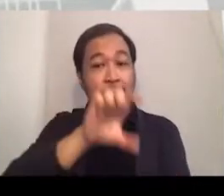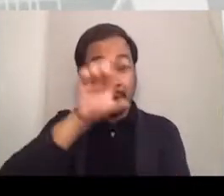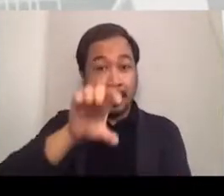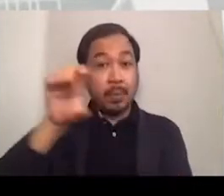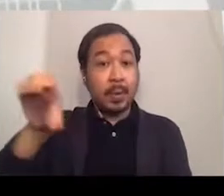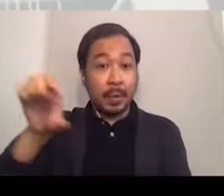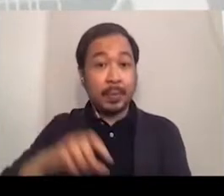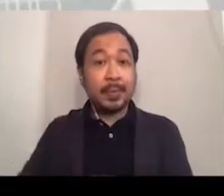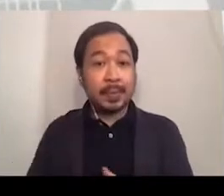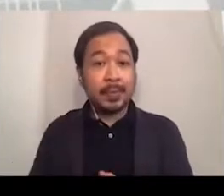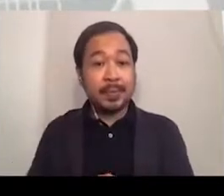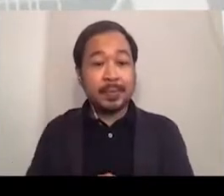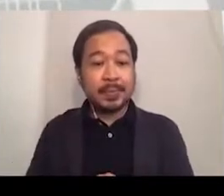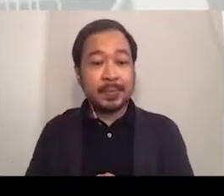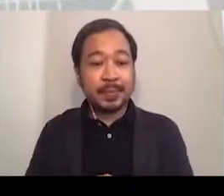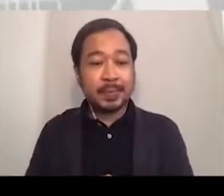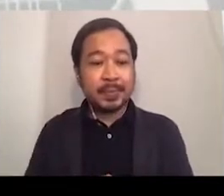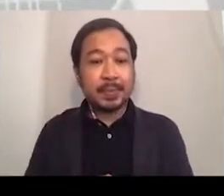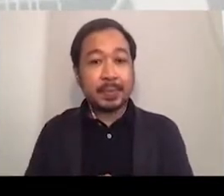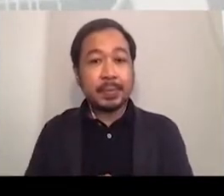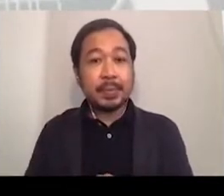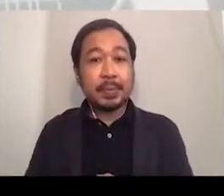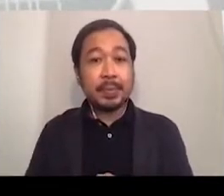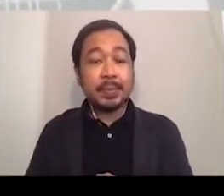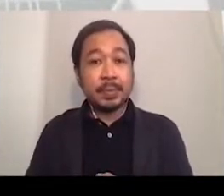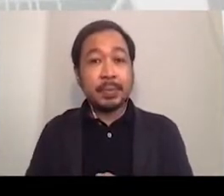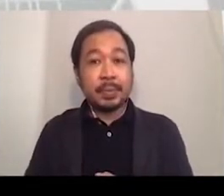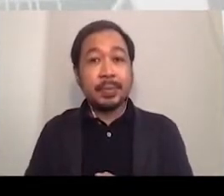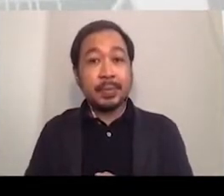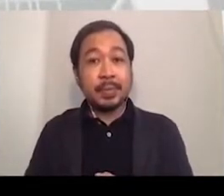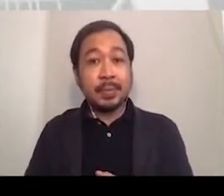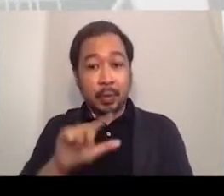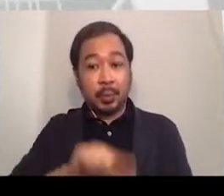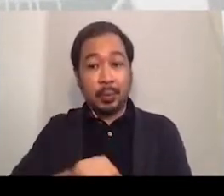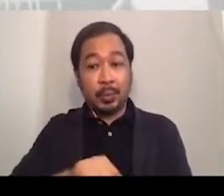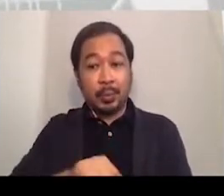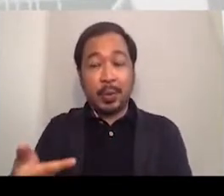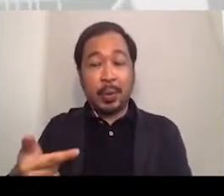Before I hand the floor to you, Madam Zhang, I would like to just remind people about your background,